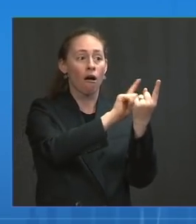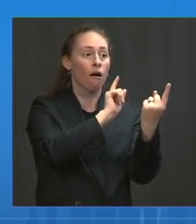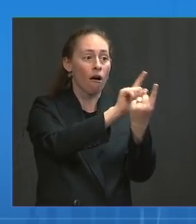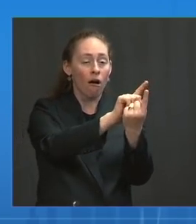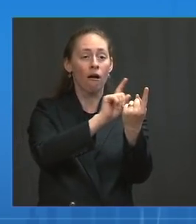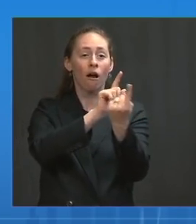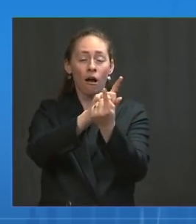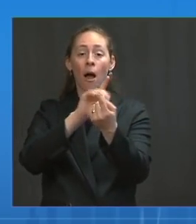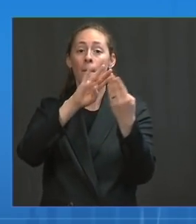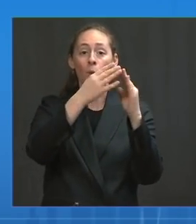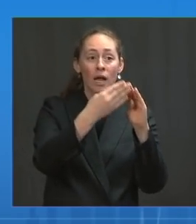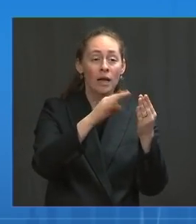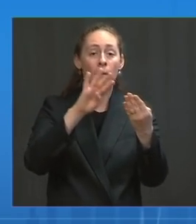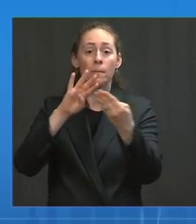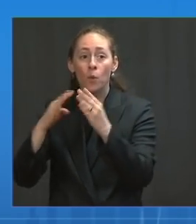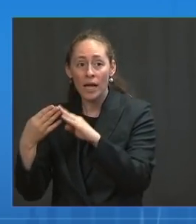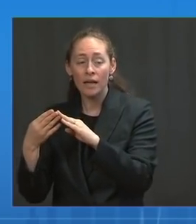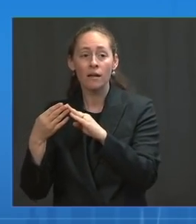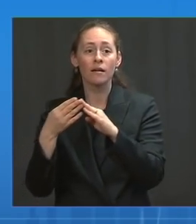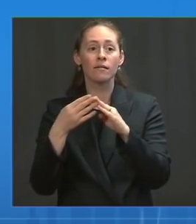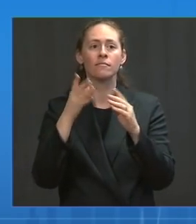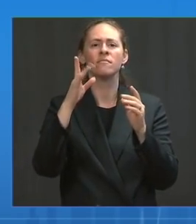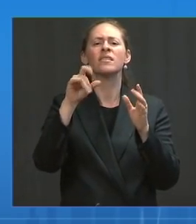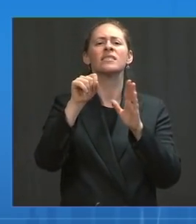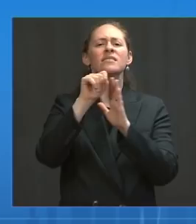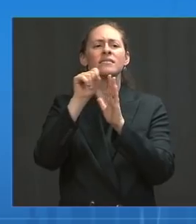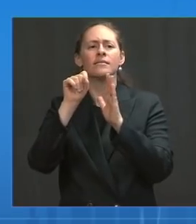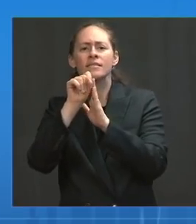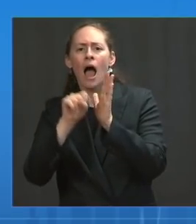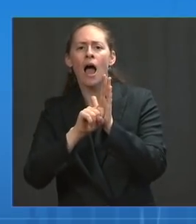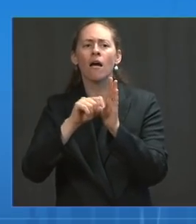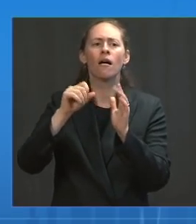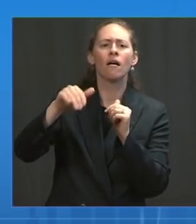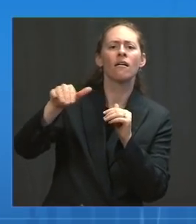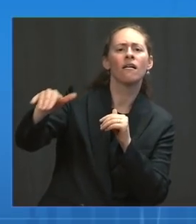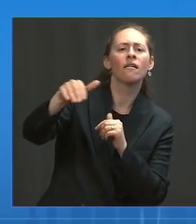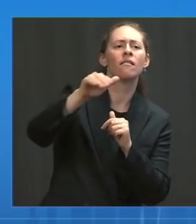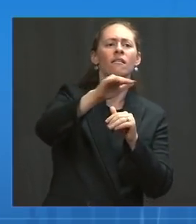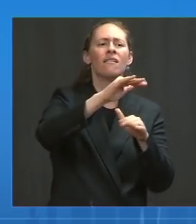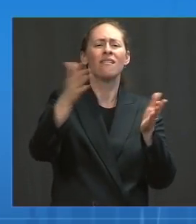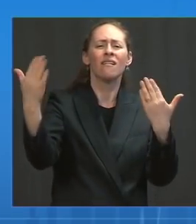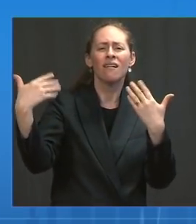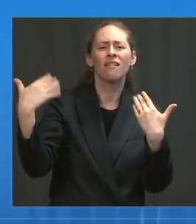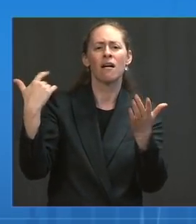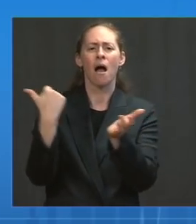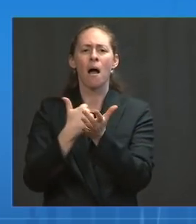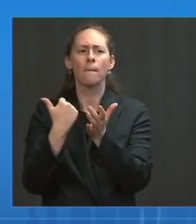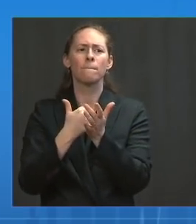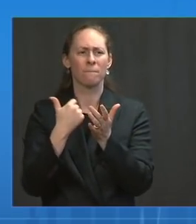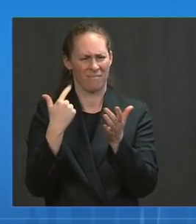in states where neighbors have contacted neighbors. This is important work that's leading to more vaccinations